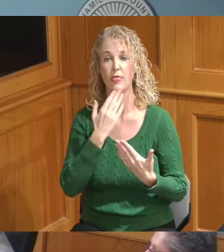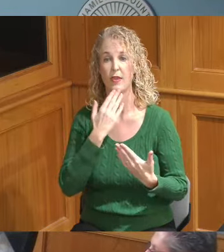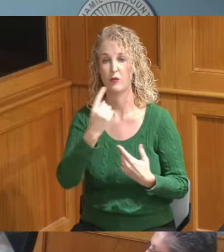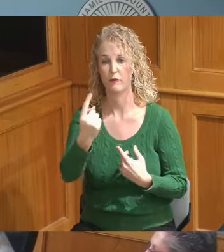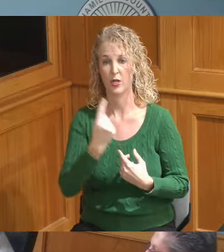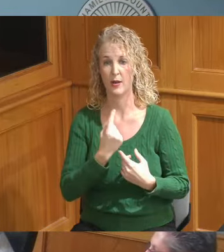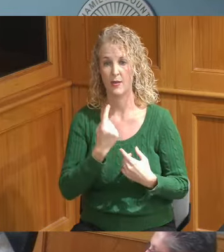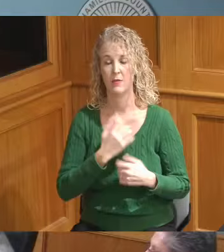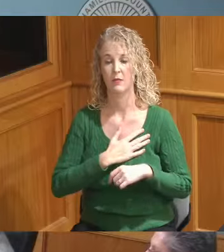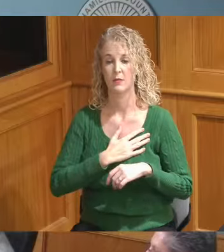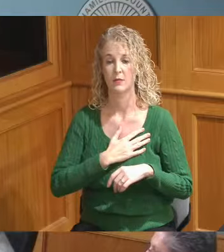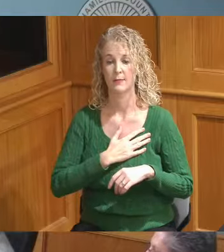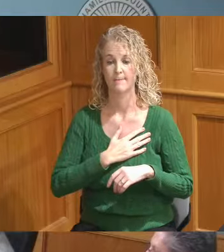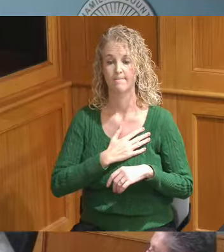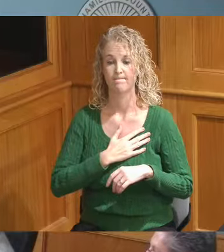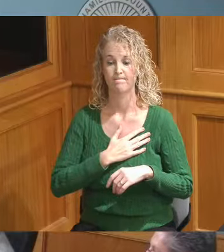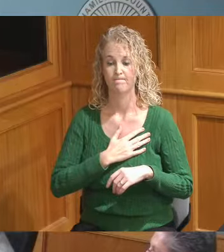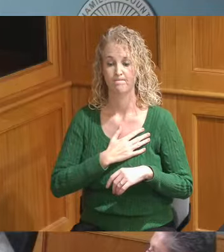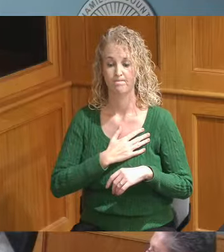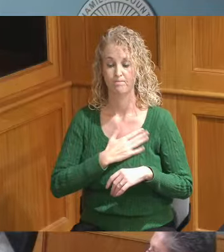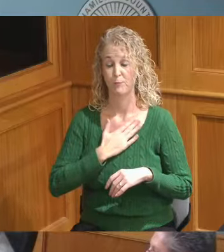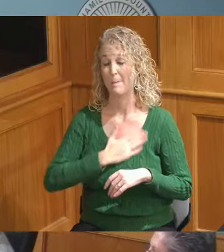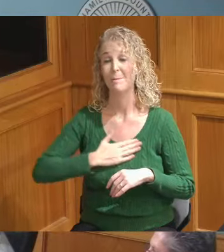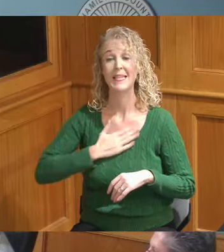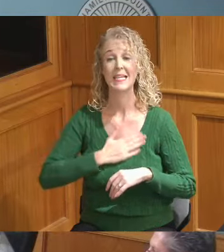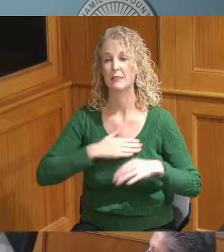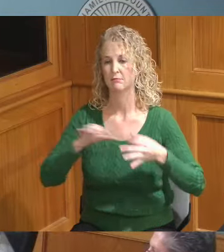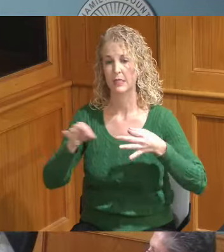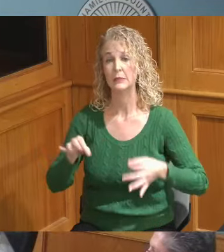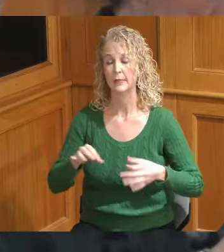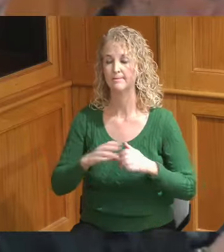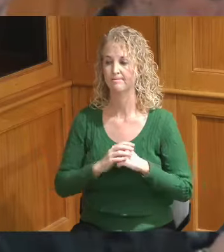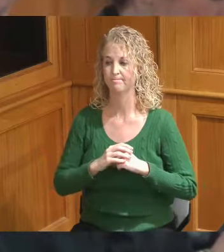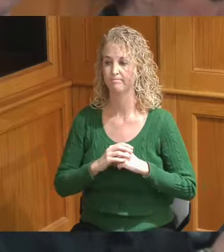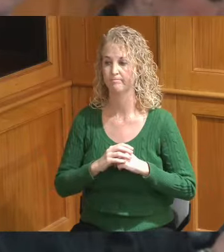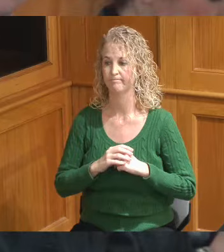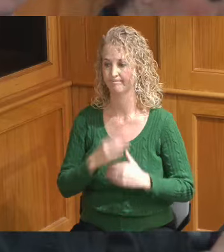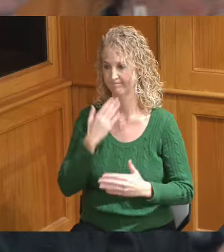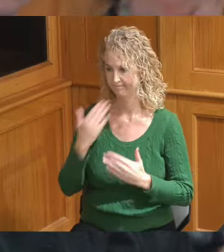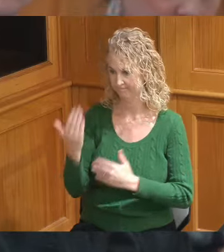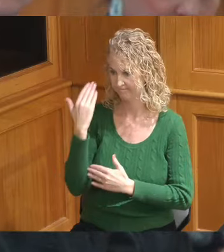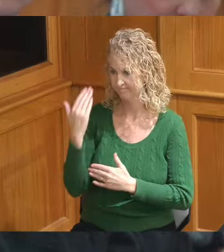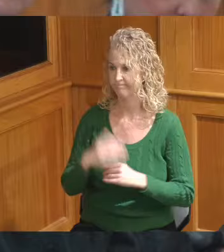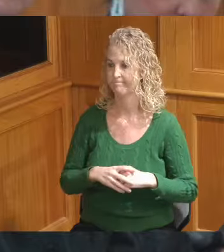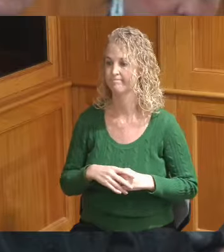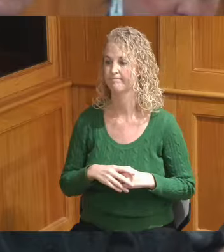please give us the the highlights of these items. good morning, Commissioners. Director Christy had